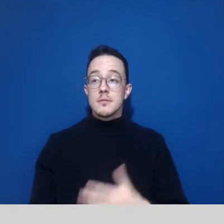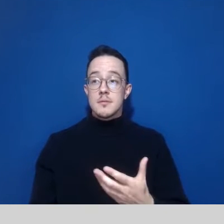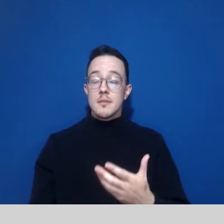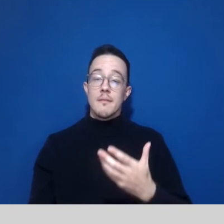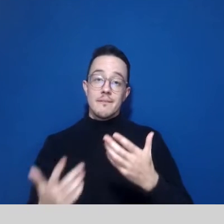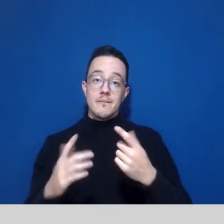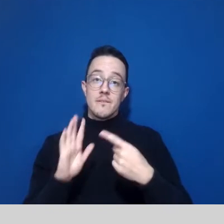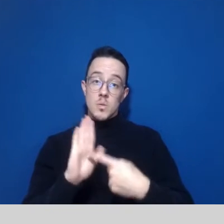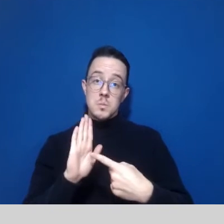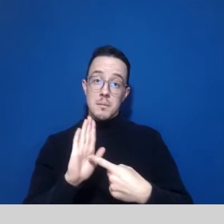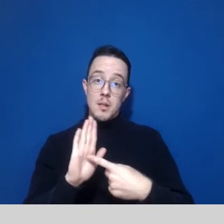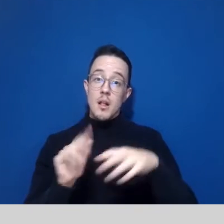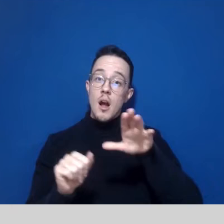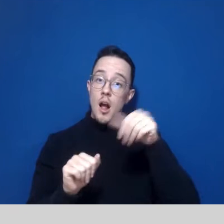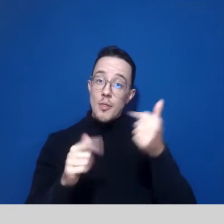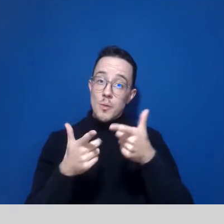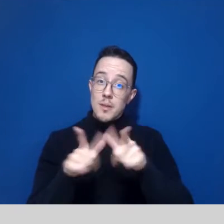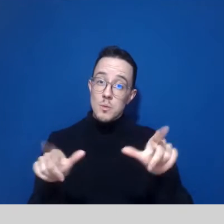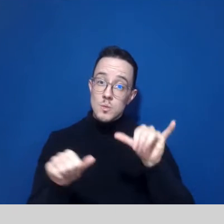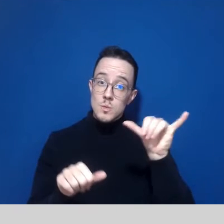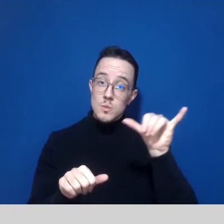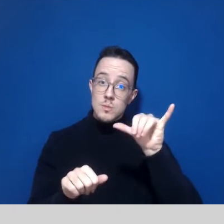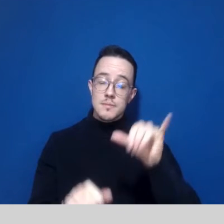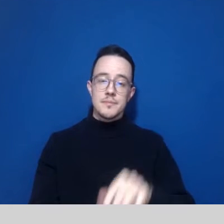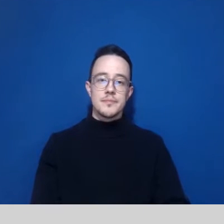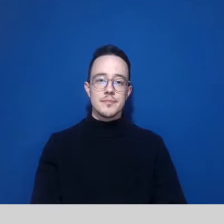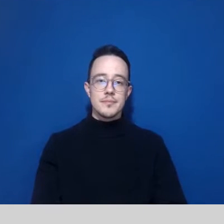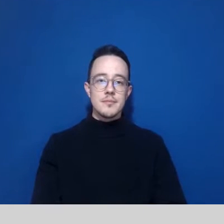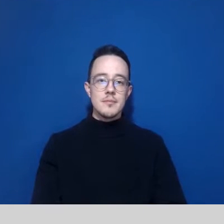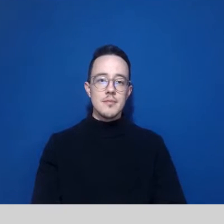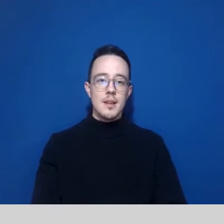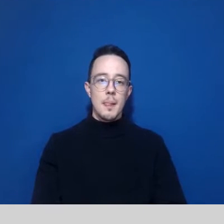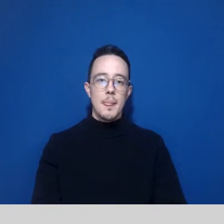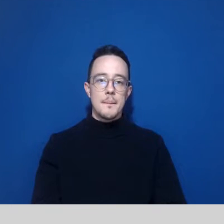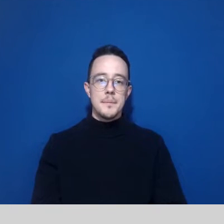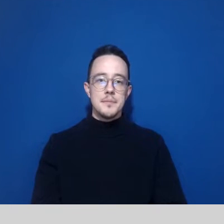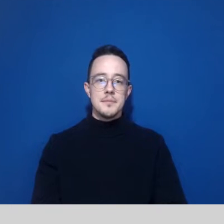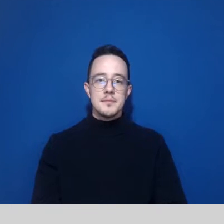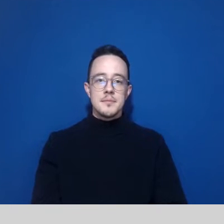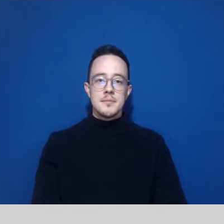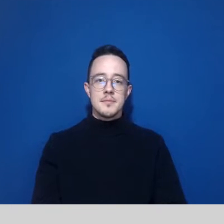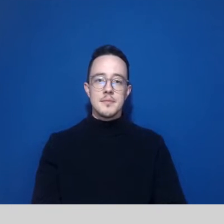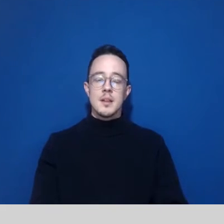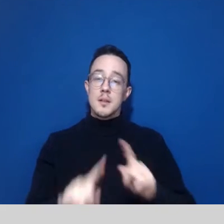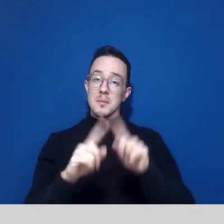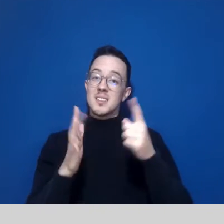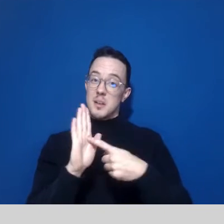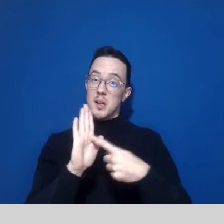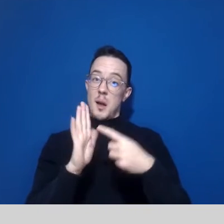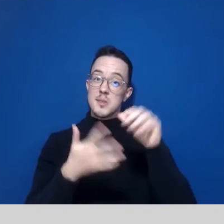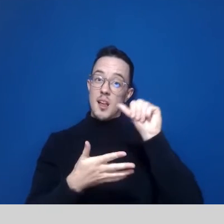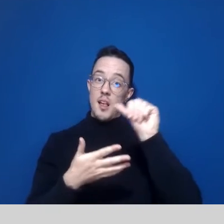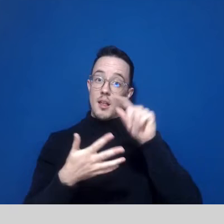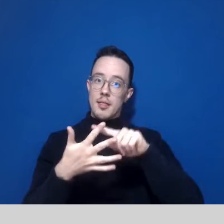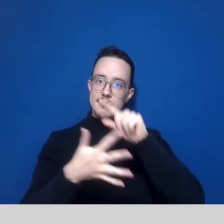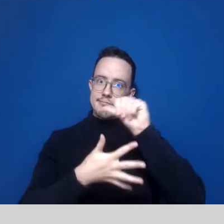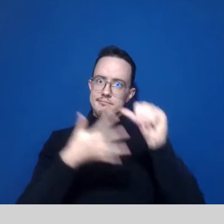The Swedish alphabet also has this character A with dieresis, but it puts it at the end of the alphabet.